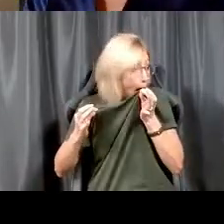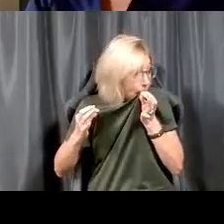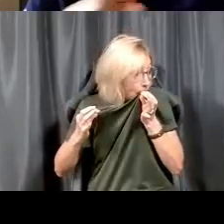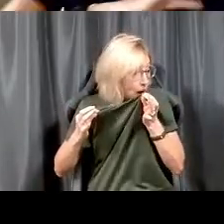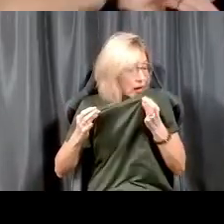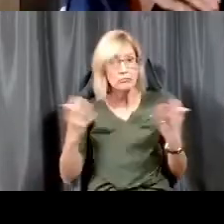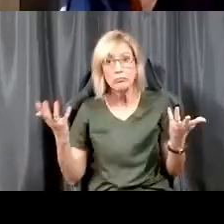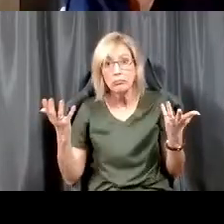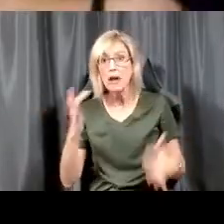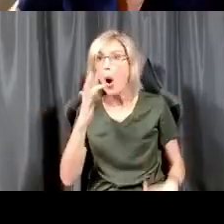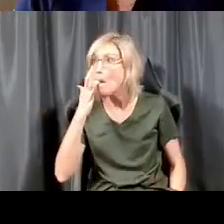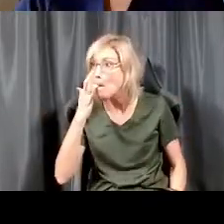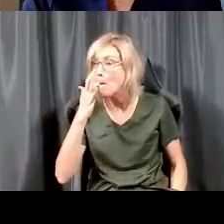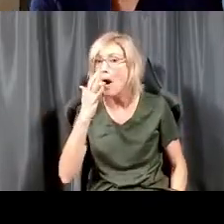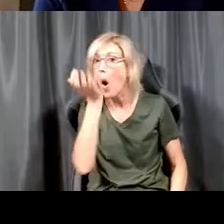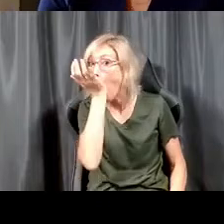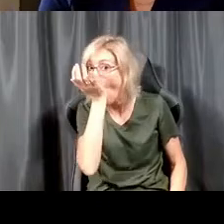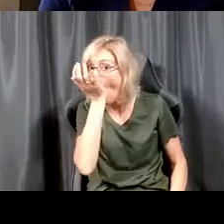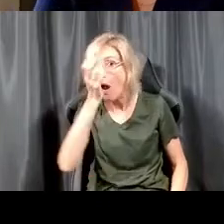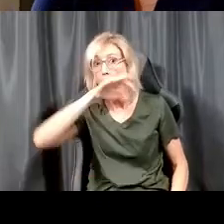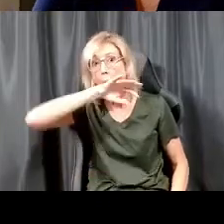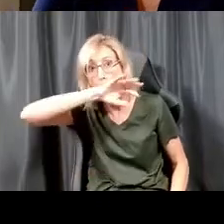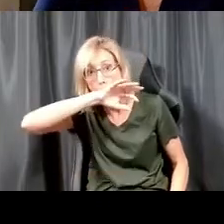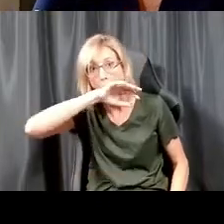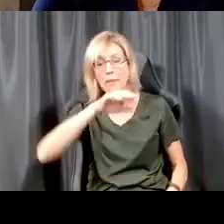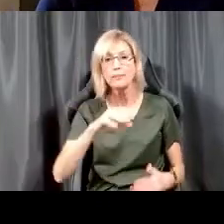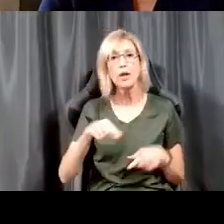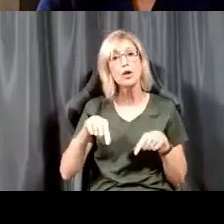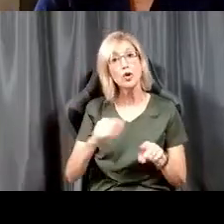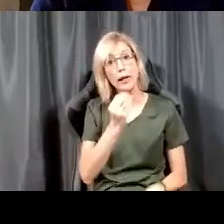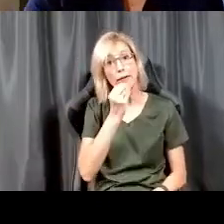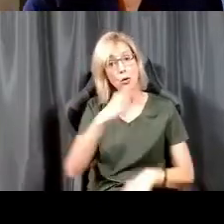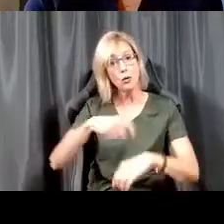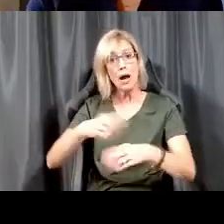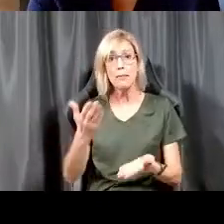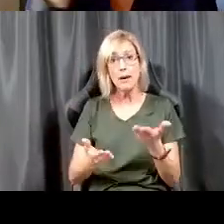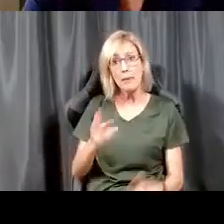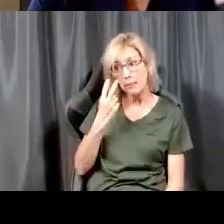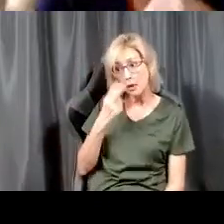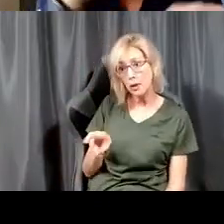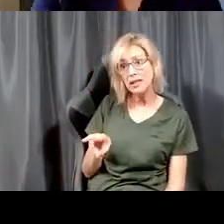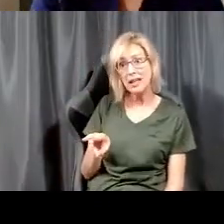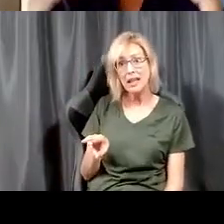Their fingers , their hands. At meal times you might see those kiddos just stuffing everything in